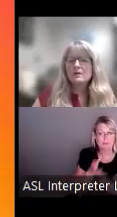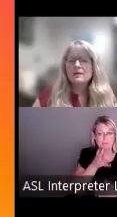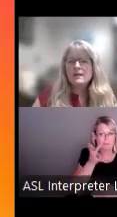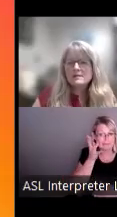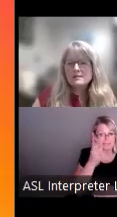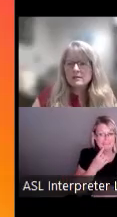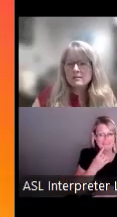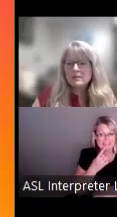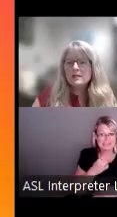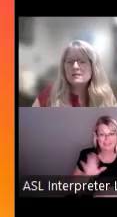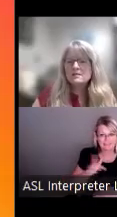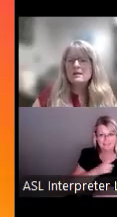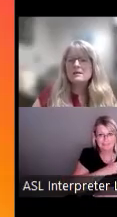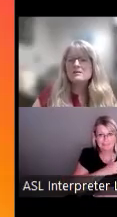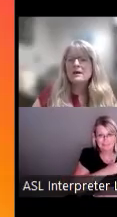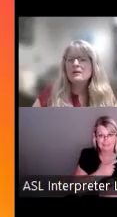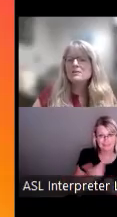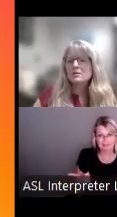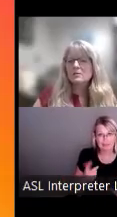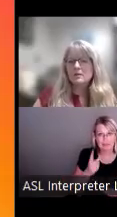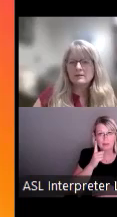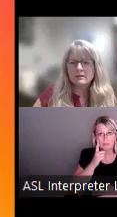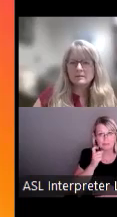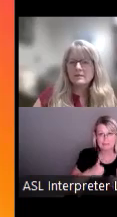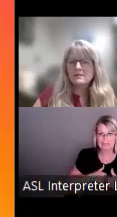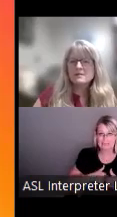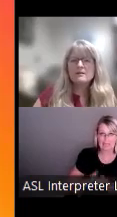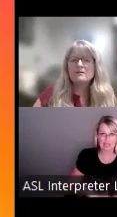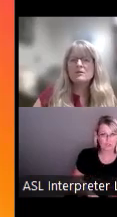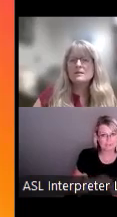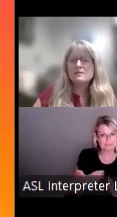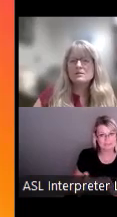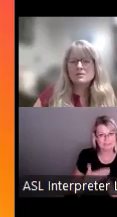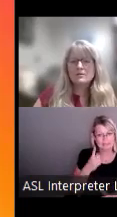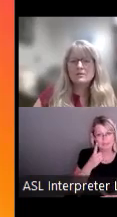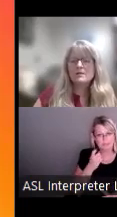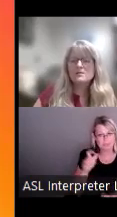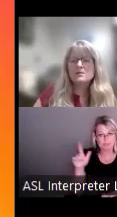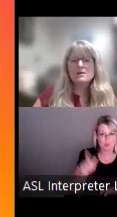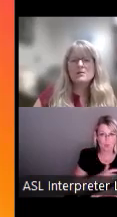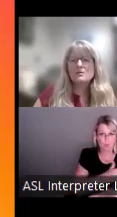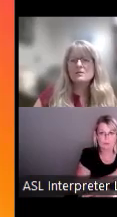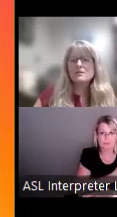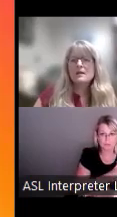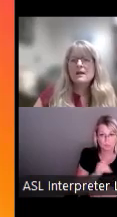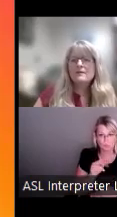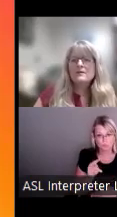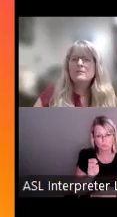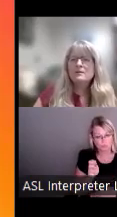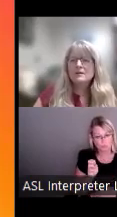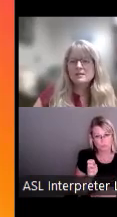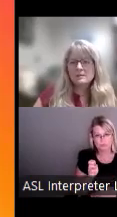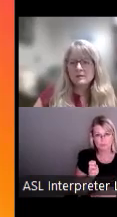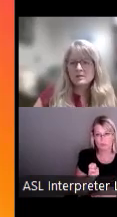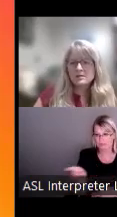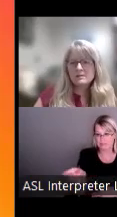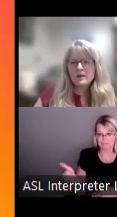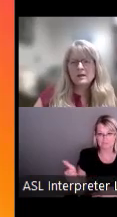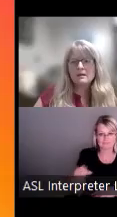they're lazy because they tire so quickly because they have low muscle tone, and so they don't have the ability to participate